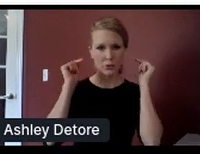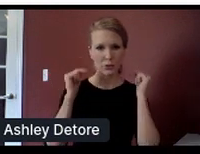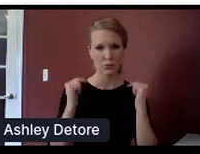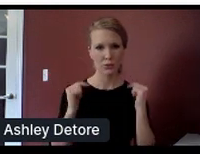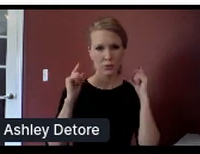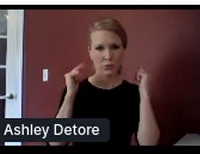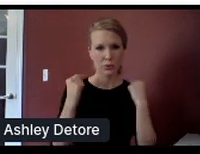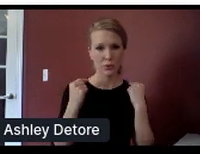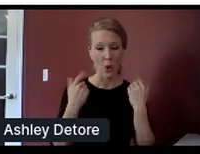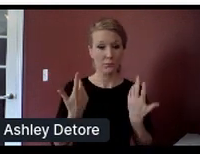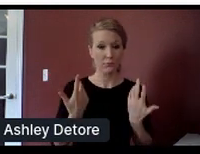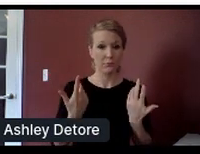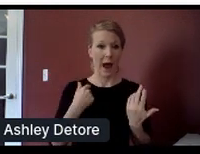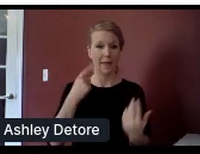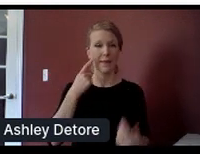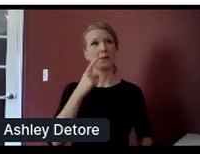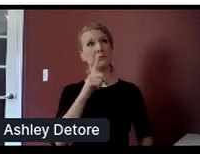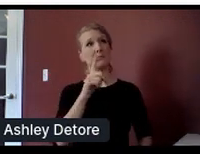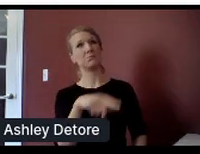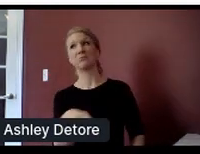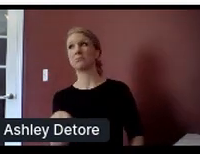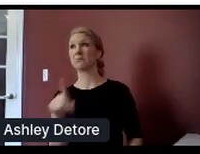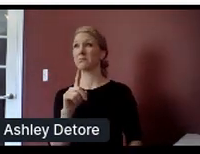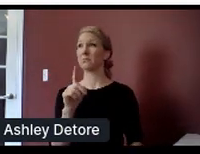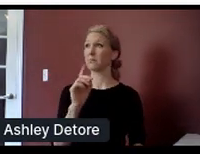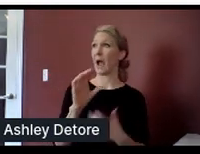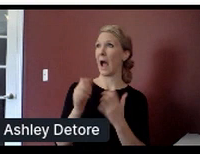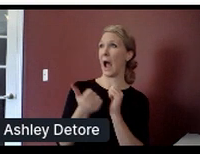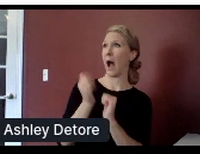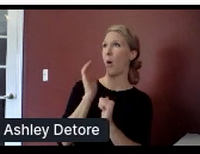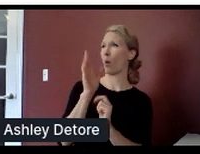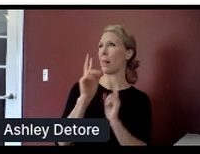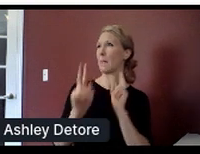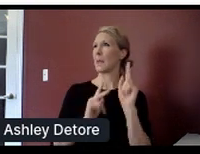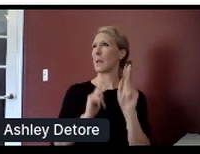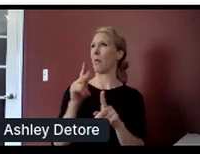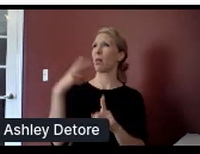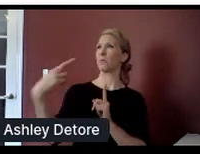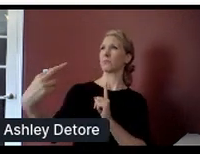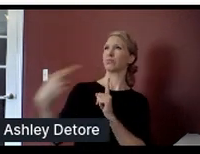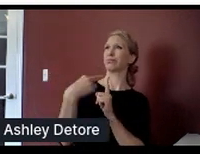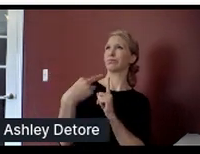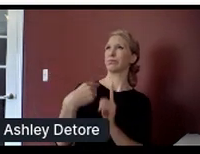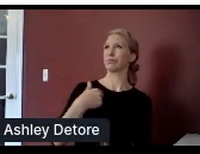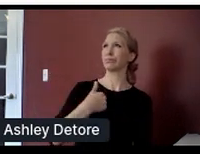I'm just letting my hair be natural and do what it naturally does.